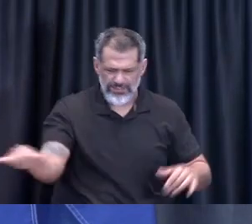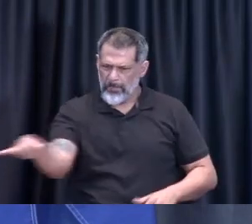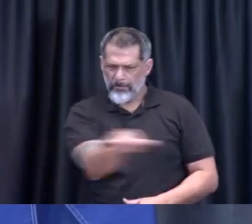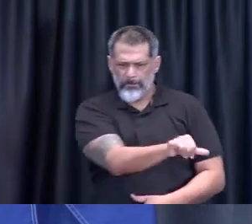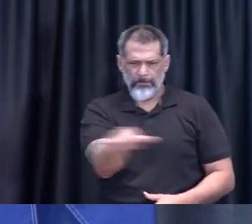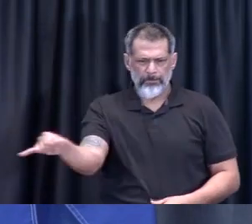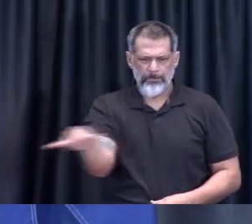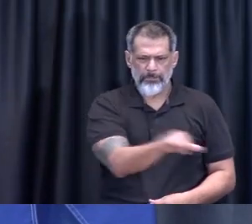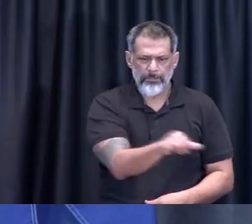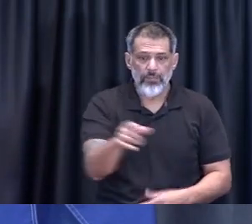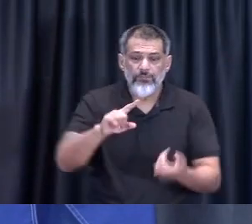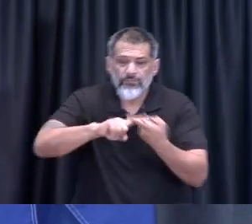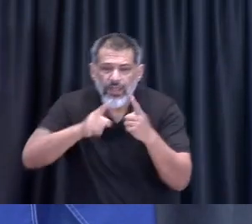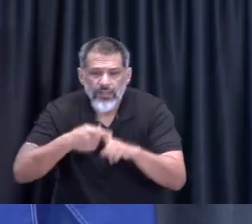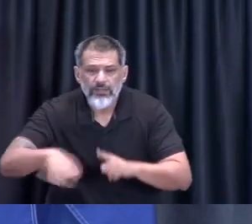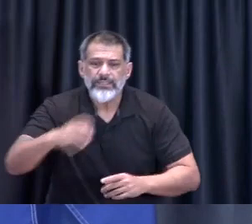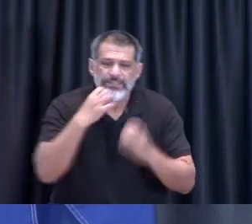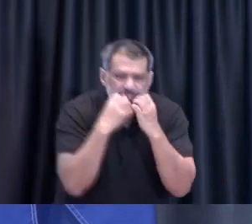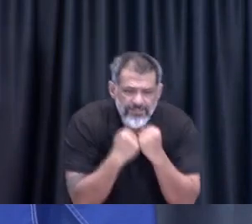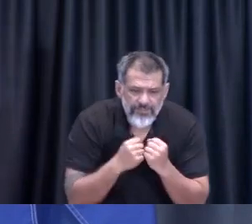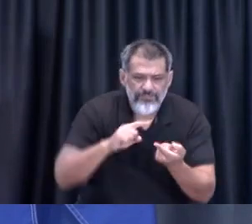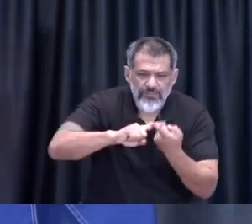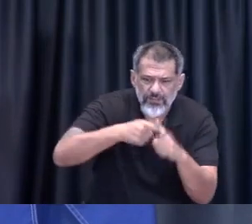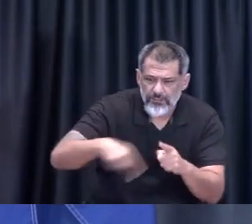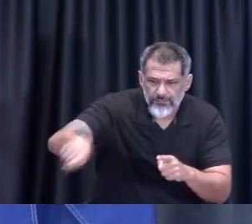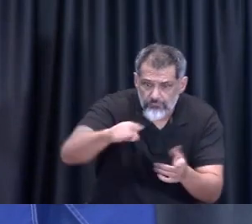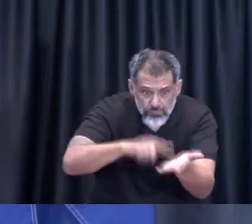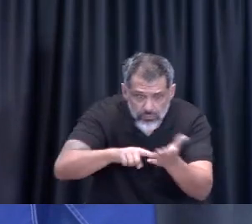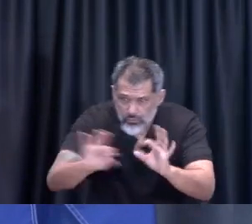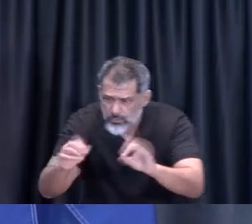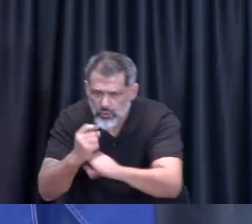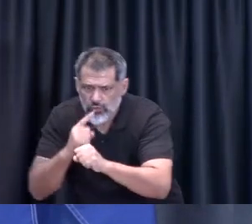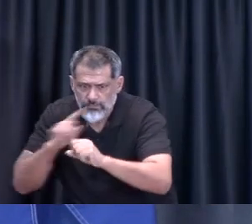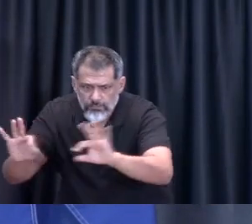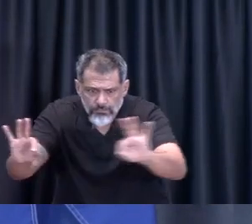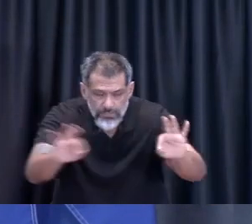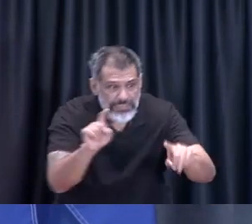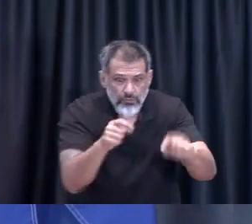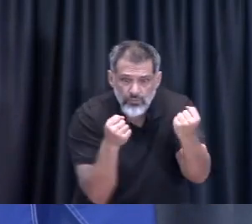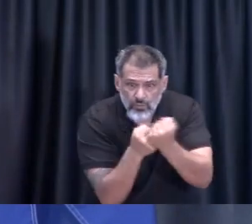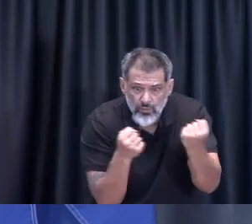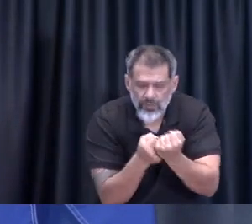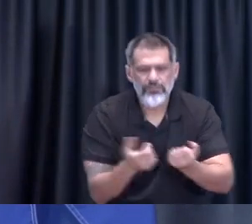in with yourself, too. And if you need help or supports to maintain your health or your health